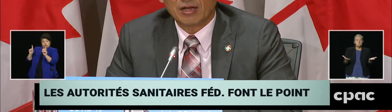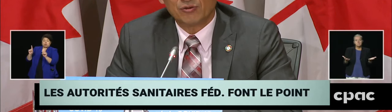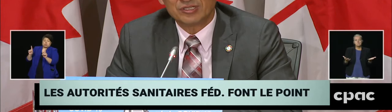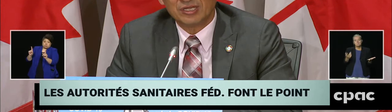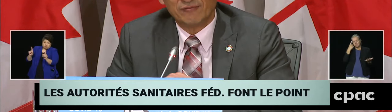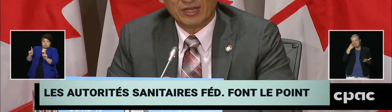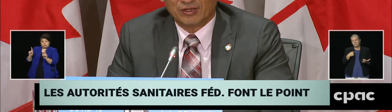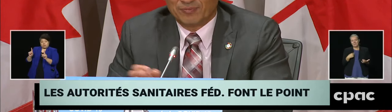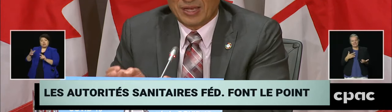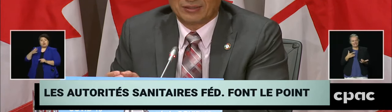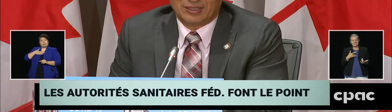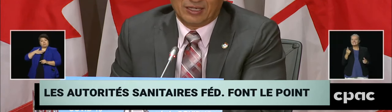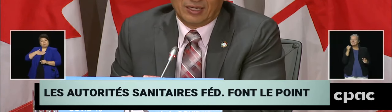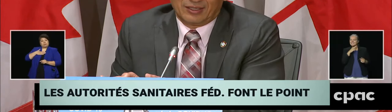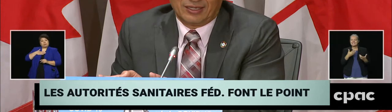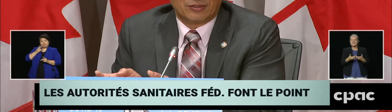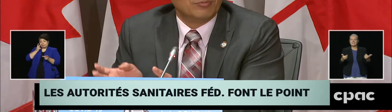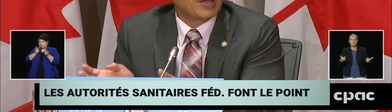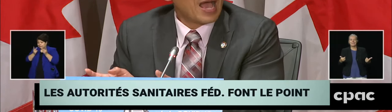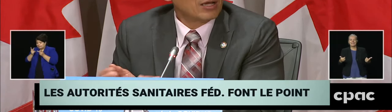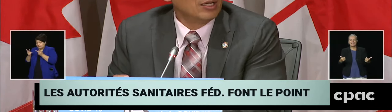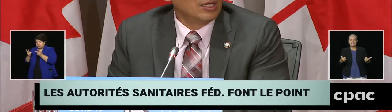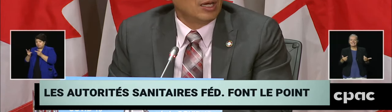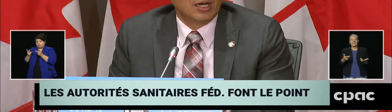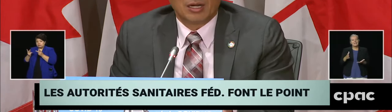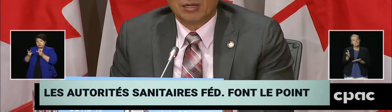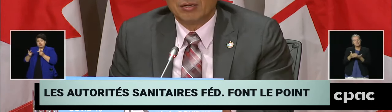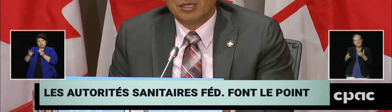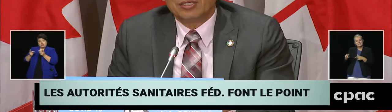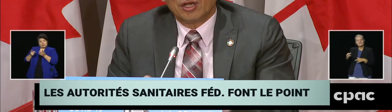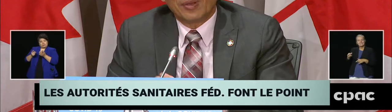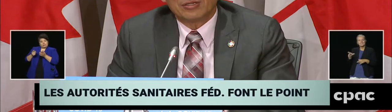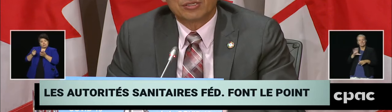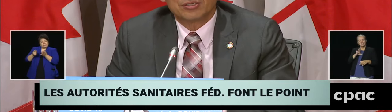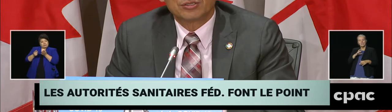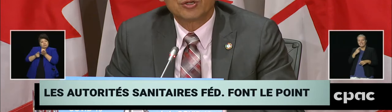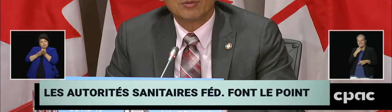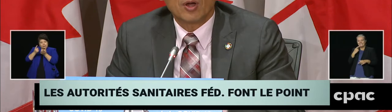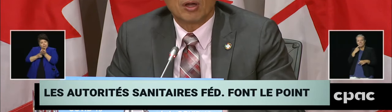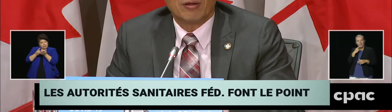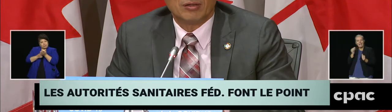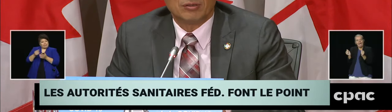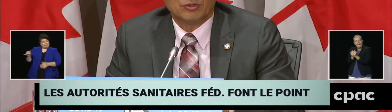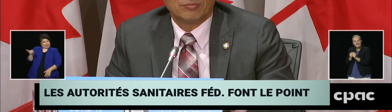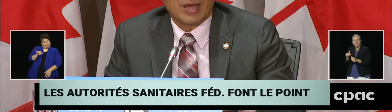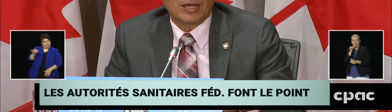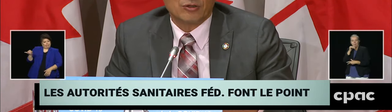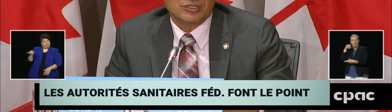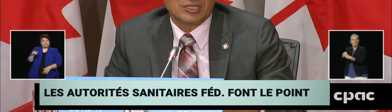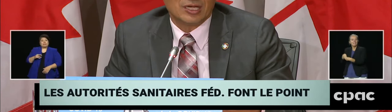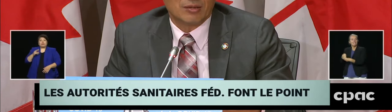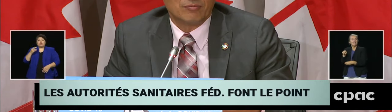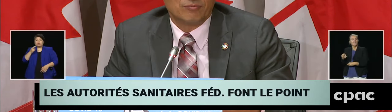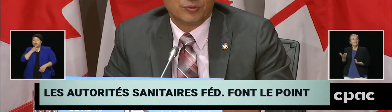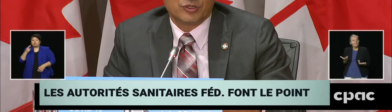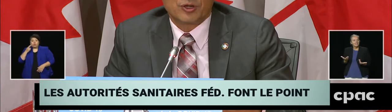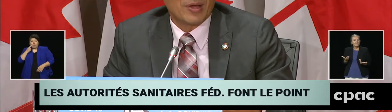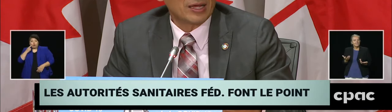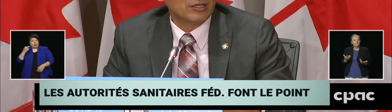DISTINCTION, BUT TO ME, FROM WHAT I'M SEEING, IT MIGHT BE A BIT CHALLENGING AT TIMES,